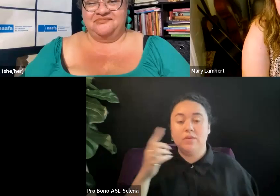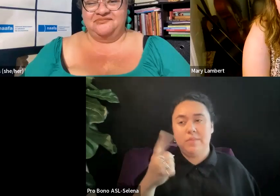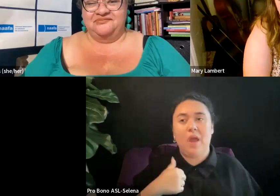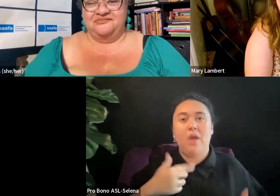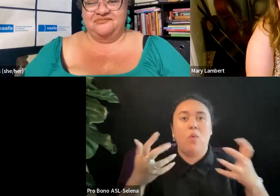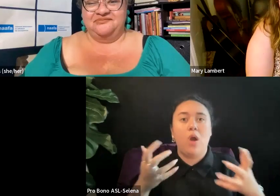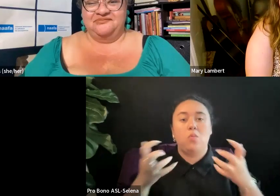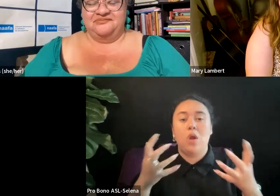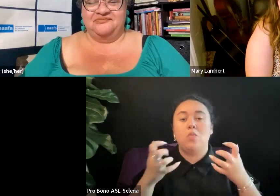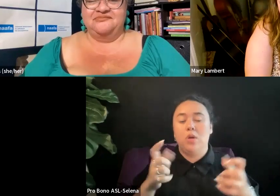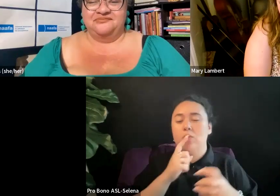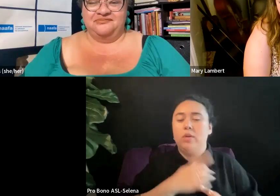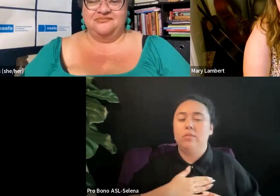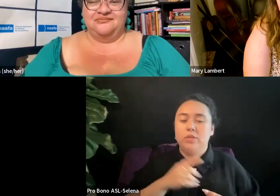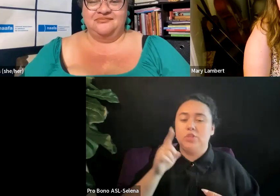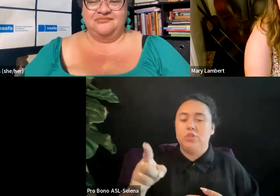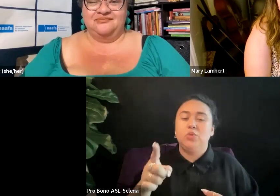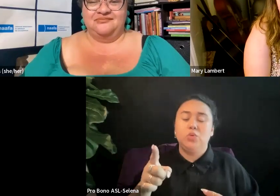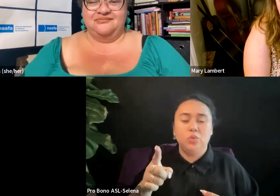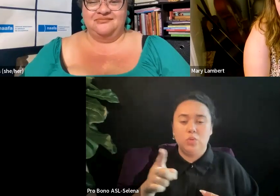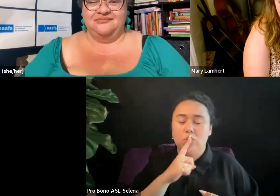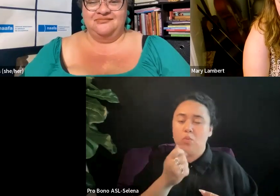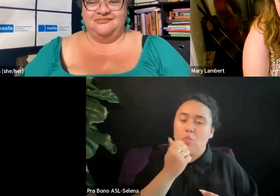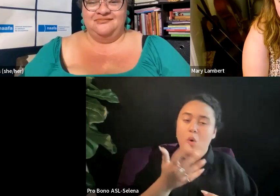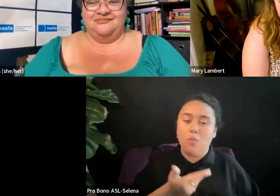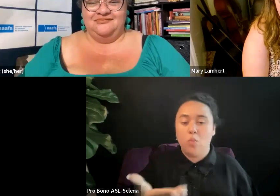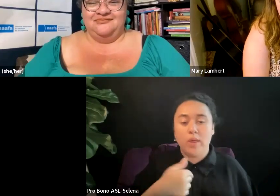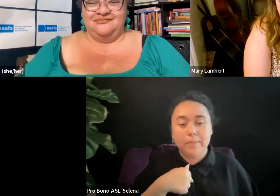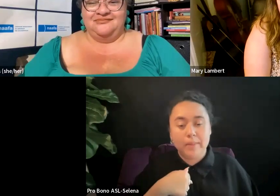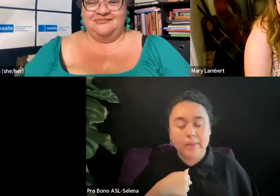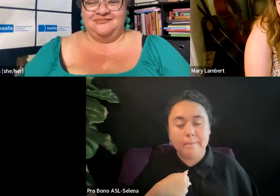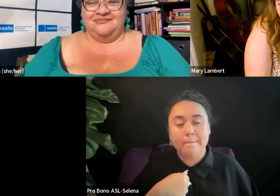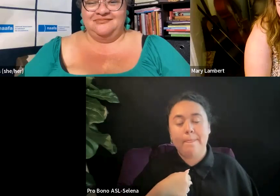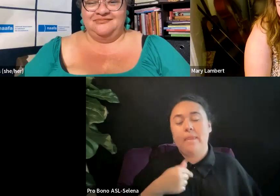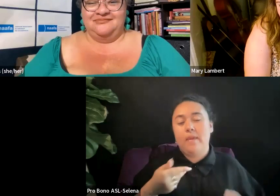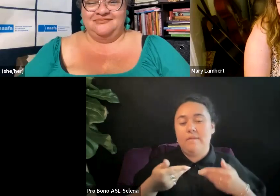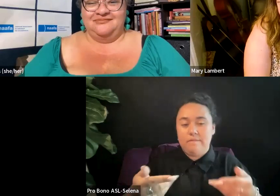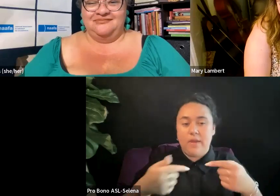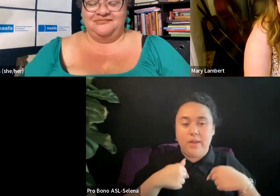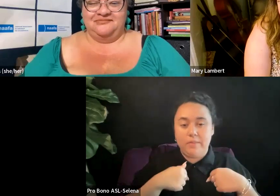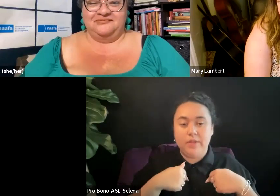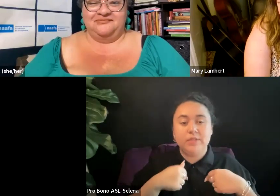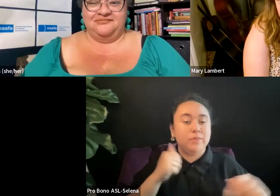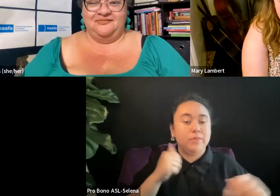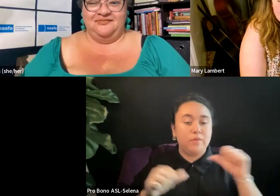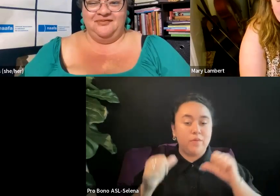and I just really appreciate you being so warm and welcoming and, and inviting me to, to perform today and to speak today.